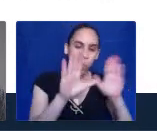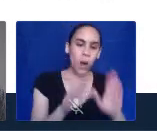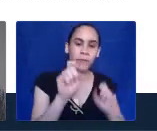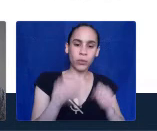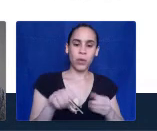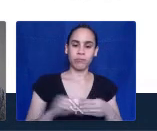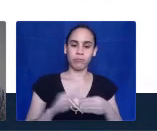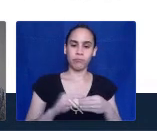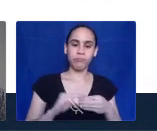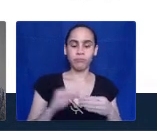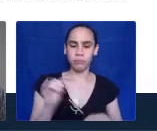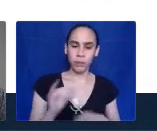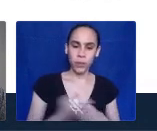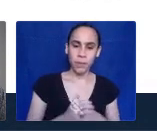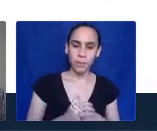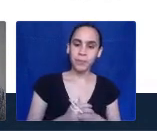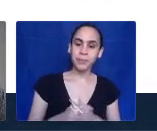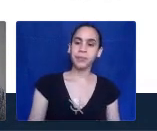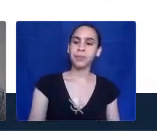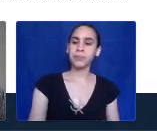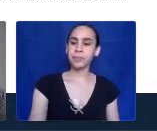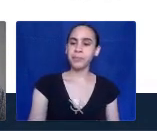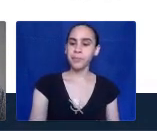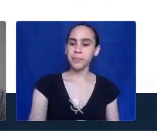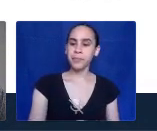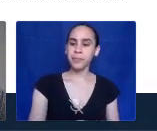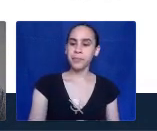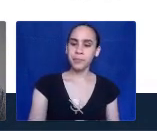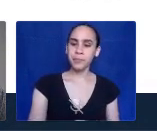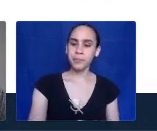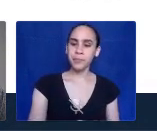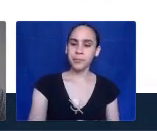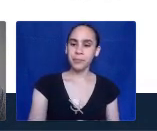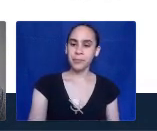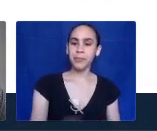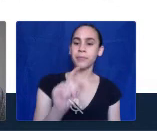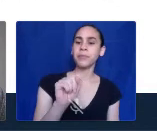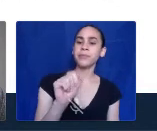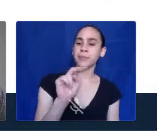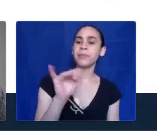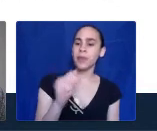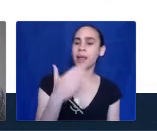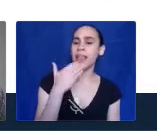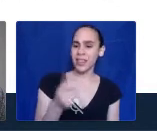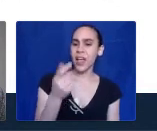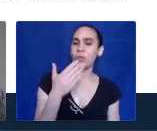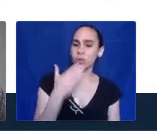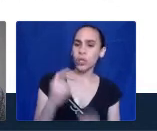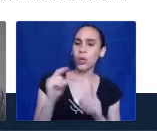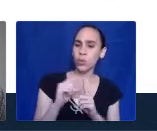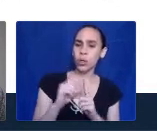tanya thank you for the nice words um hold on we had a question um am i misses portion giving